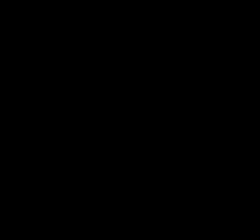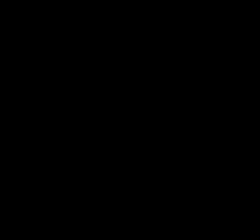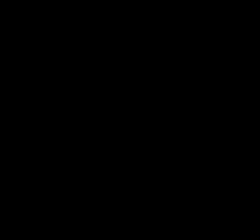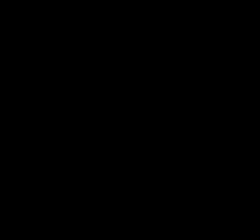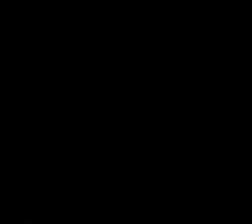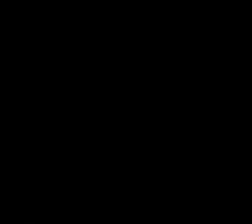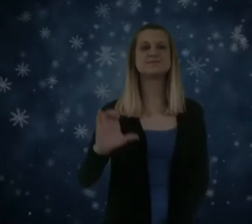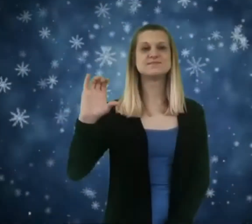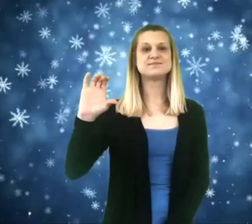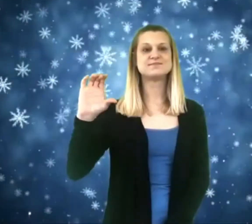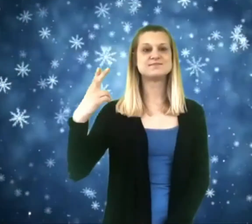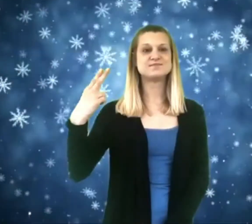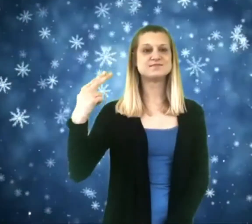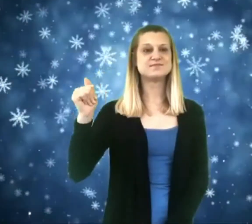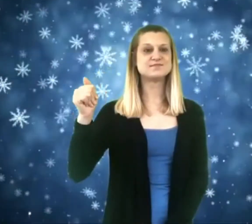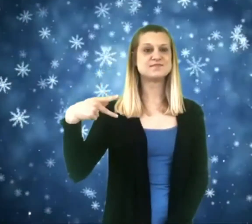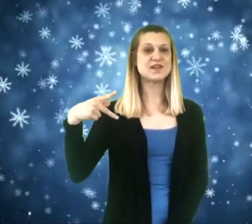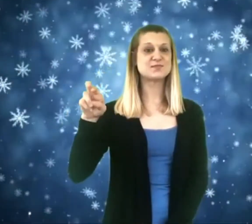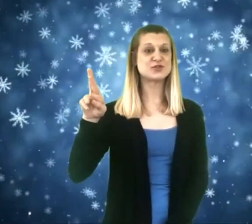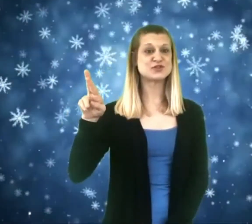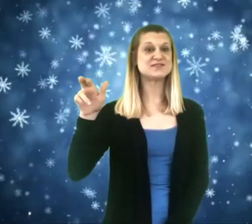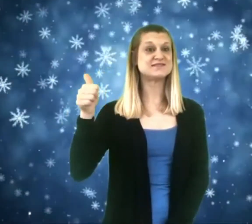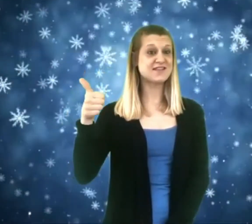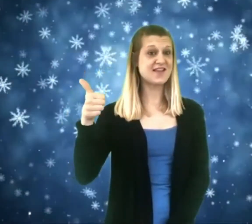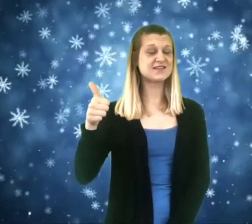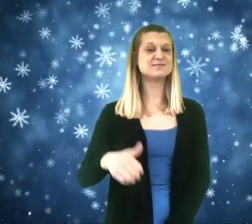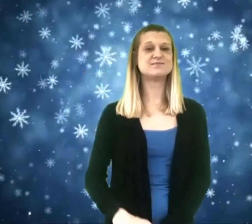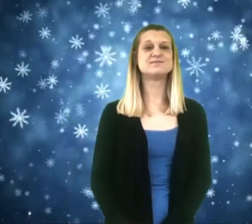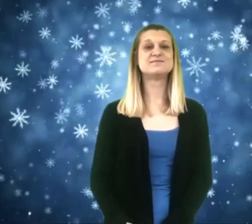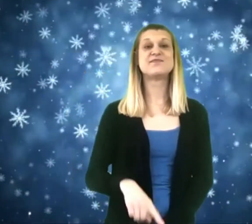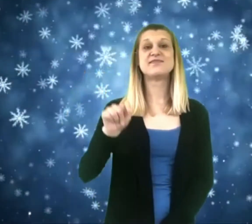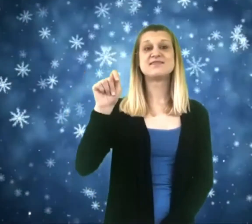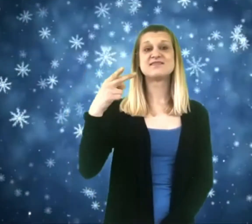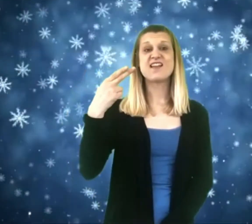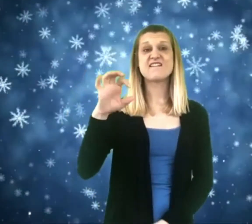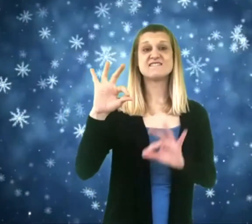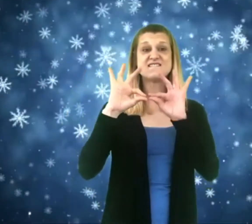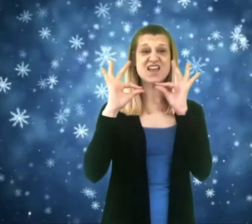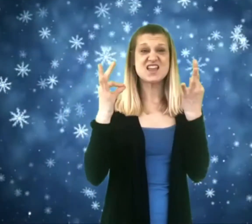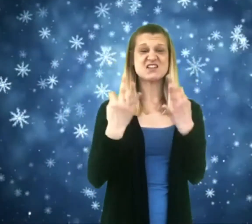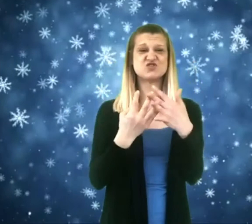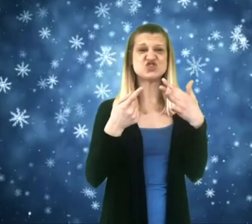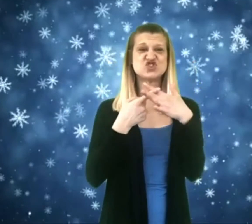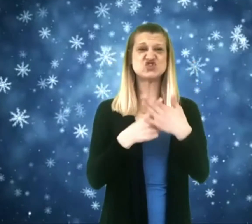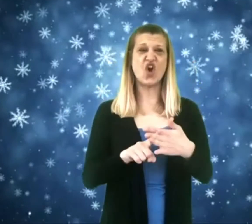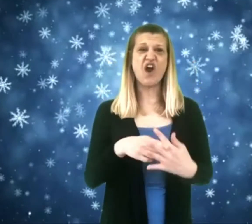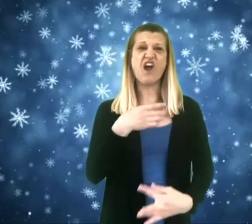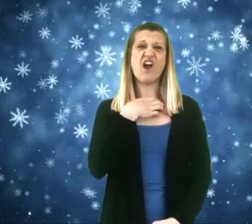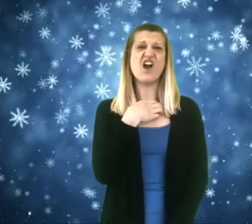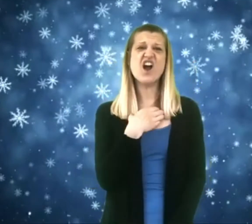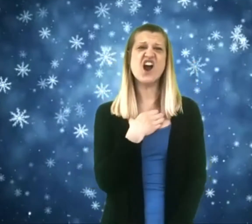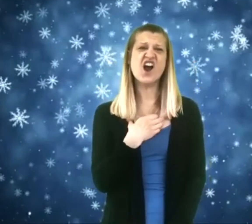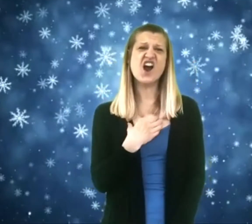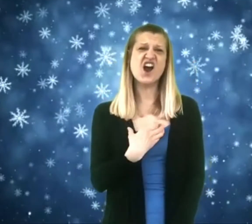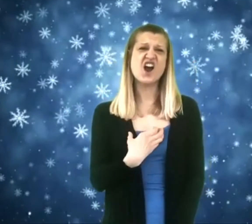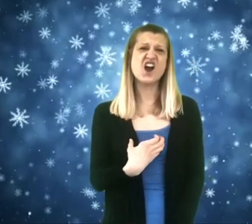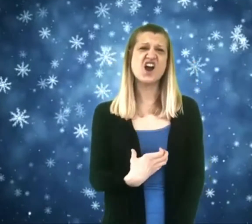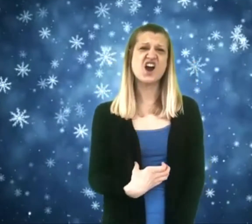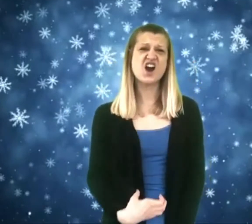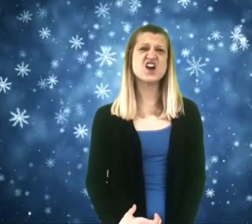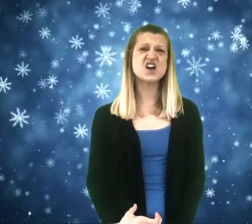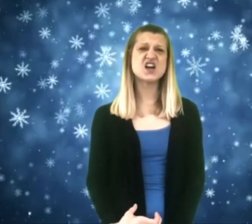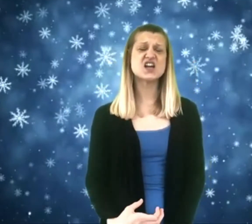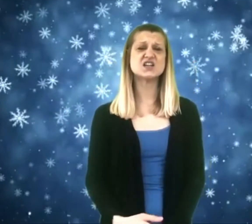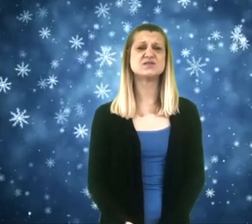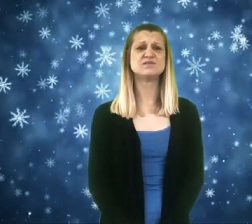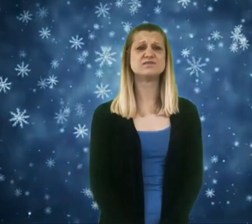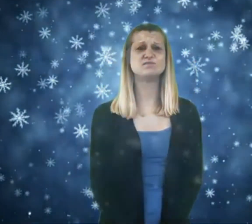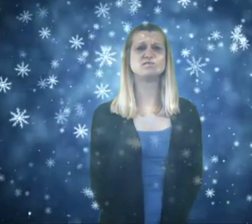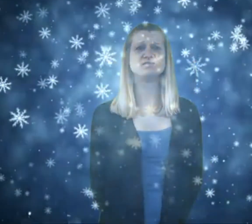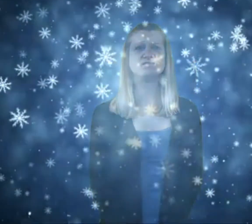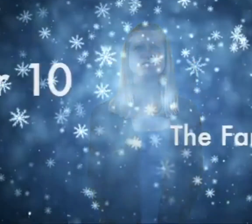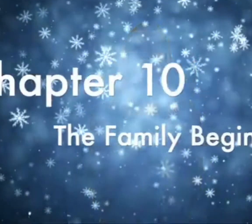Chapter 10: "The Family Begins to Starve"